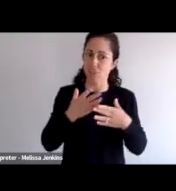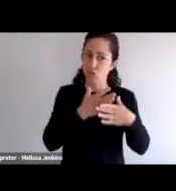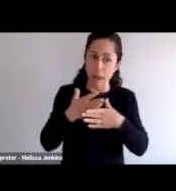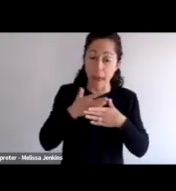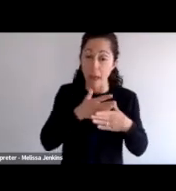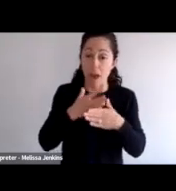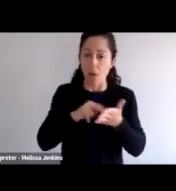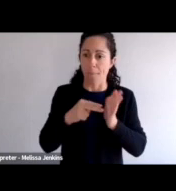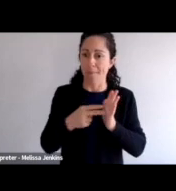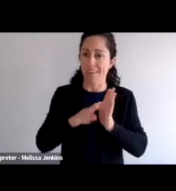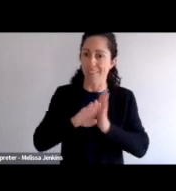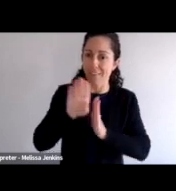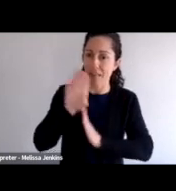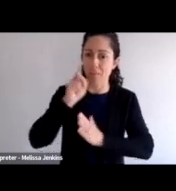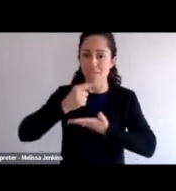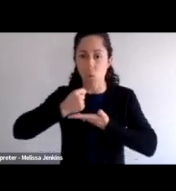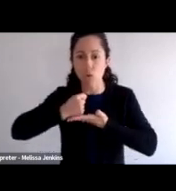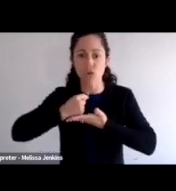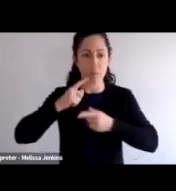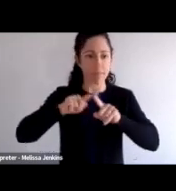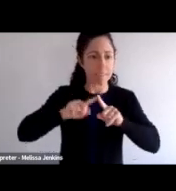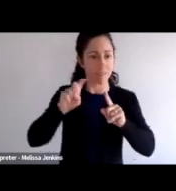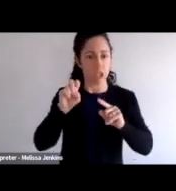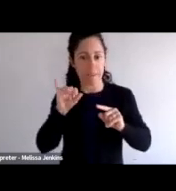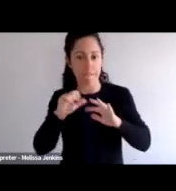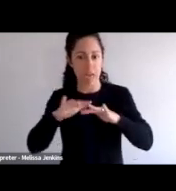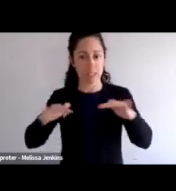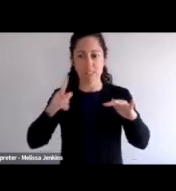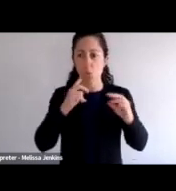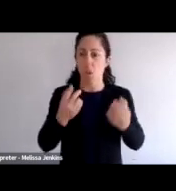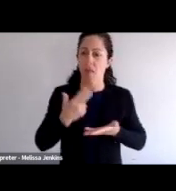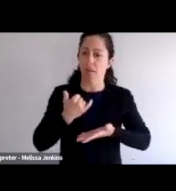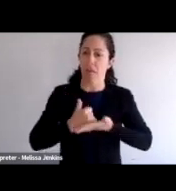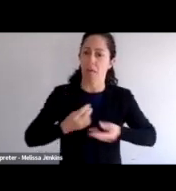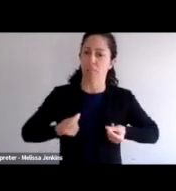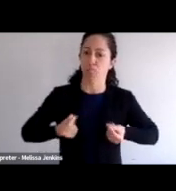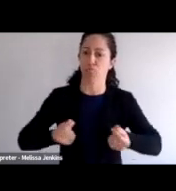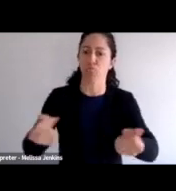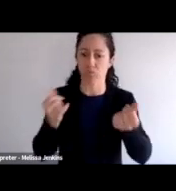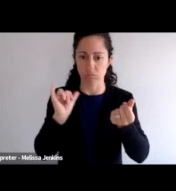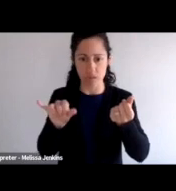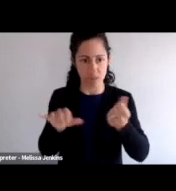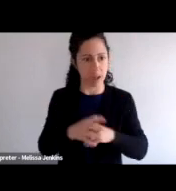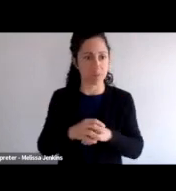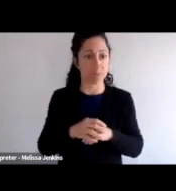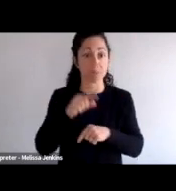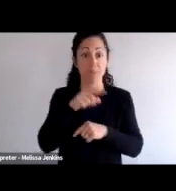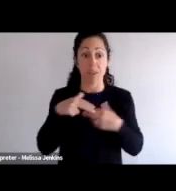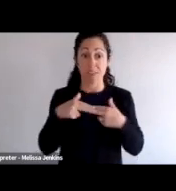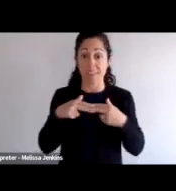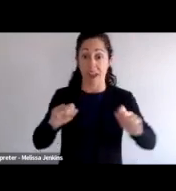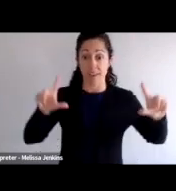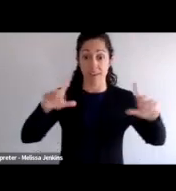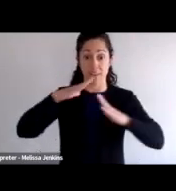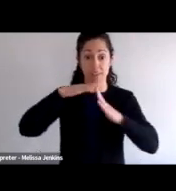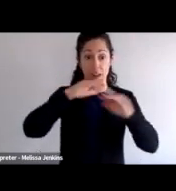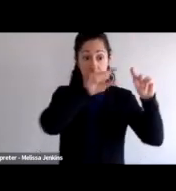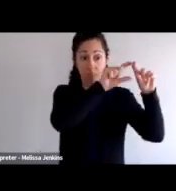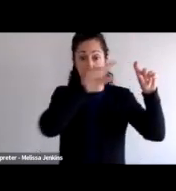so at the top of this busy slide you'll see several different diseases and as I said we've